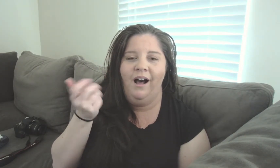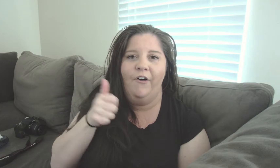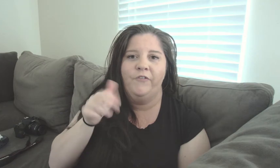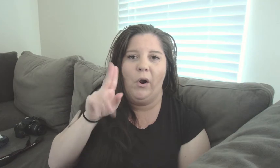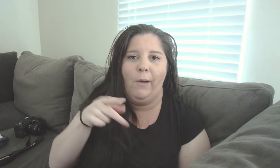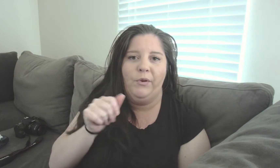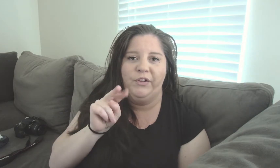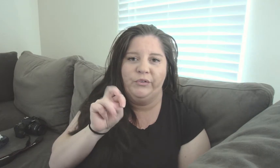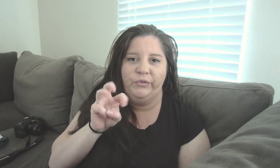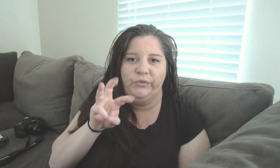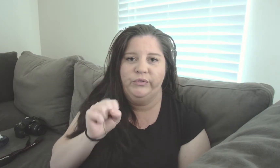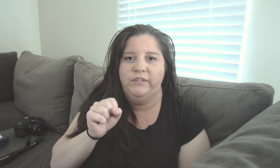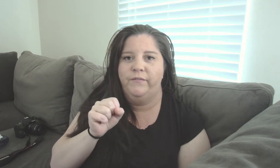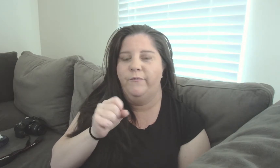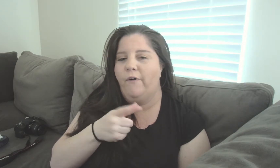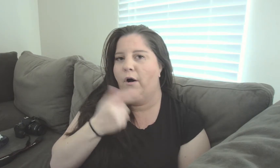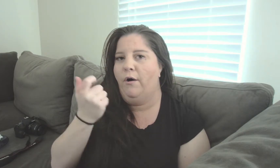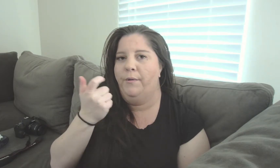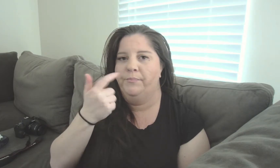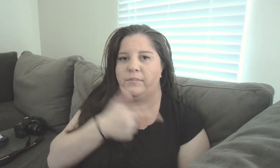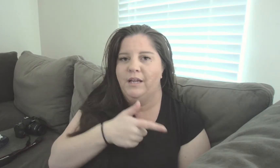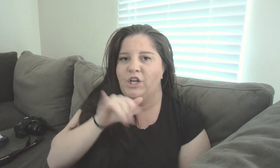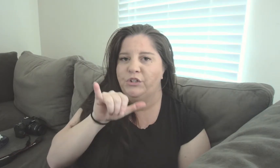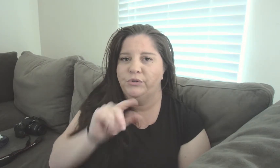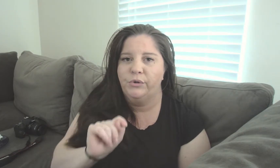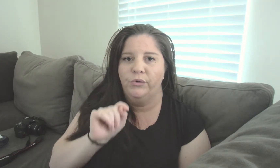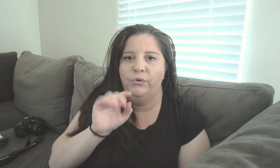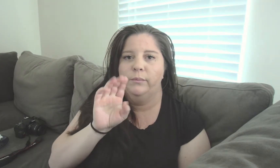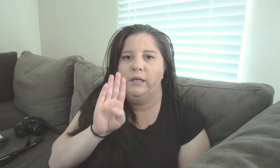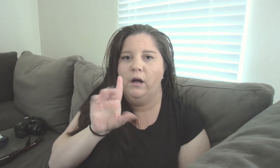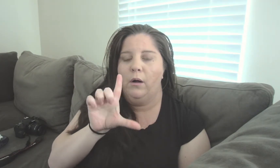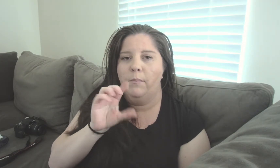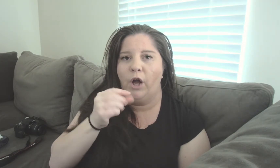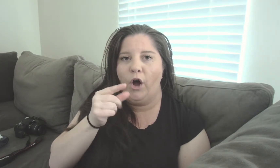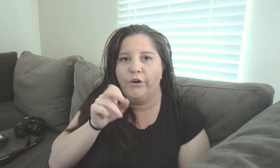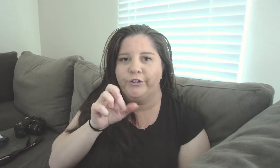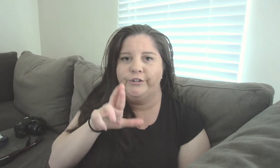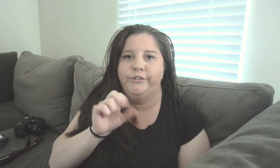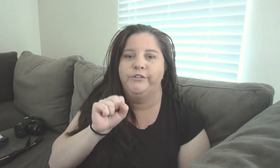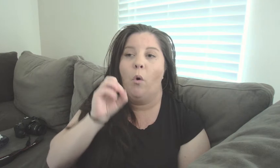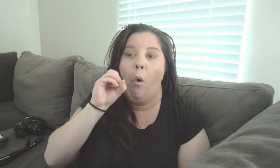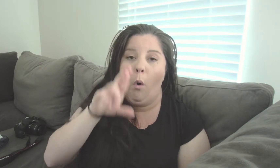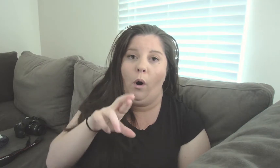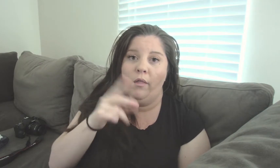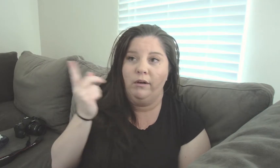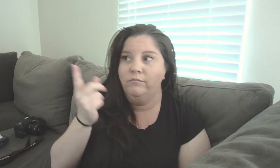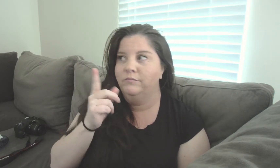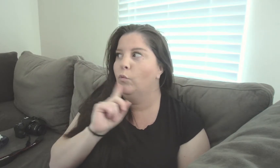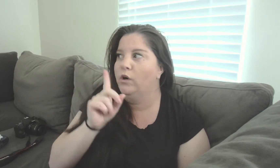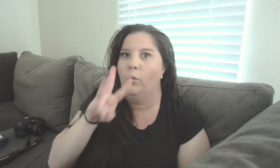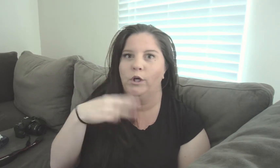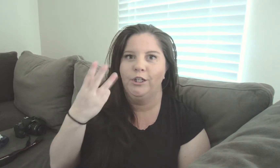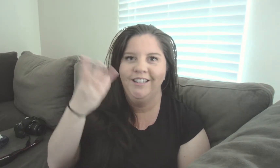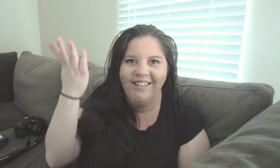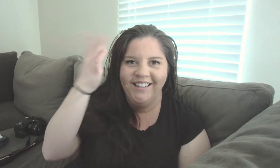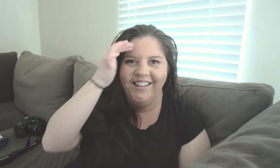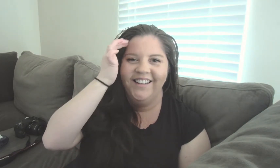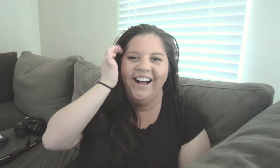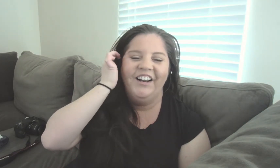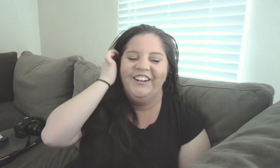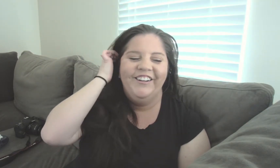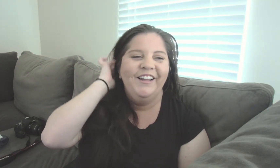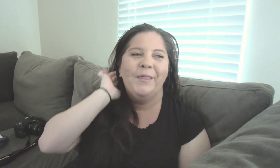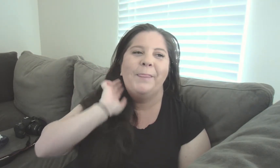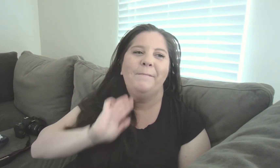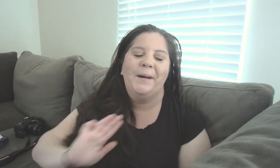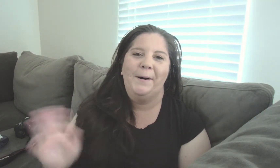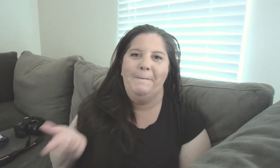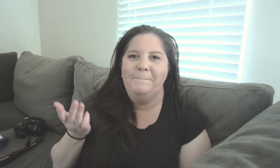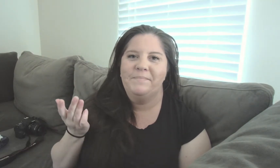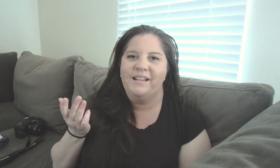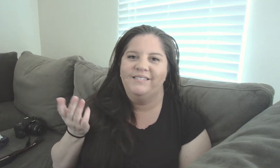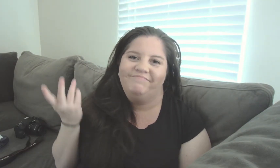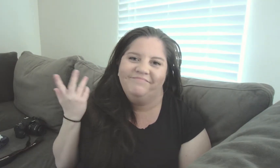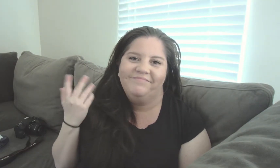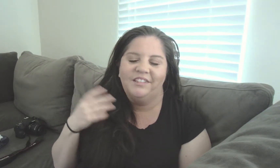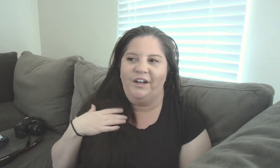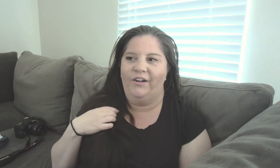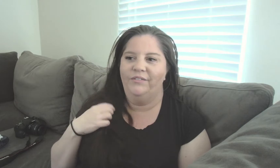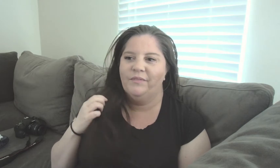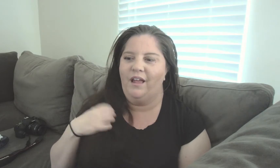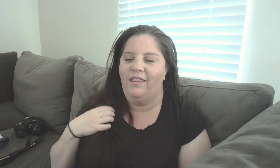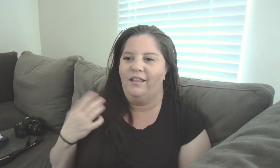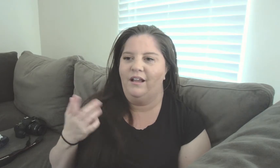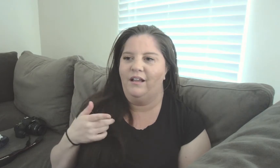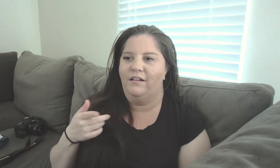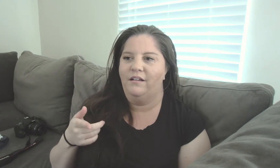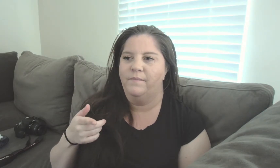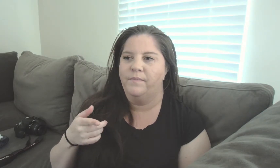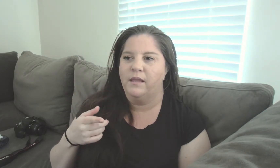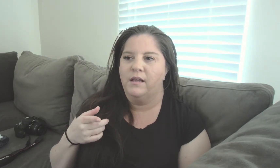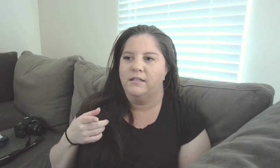Follow up with the news from YouTube, bloggers or the real world, I don't know. But, you know and then